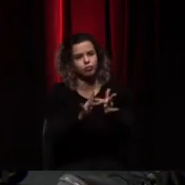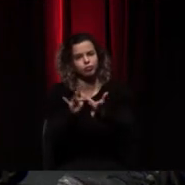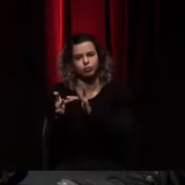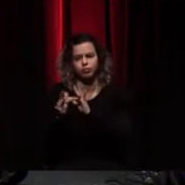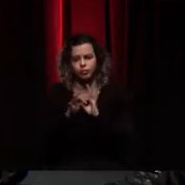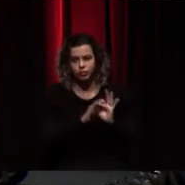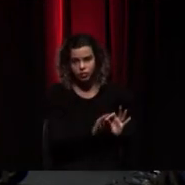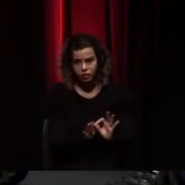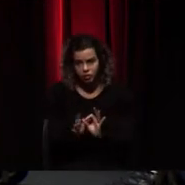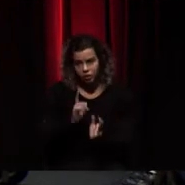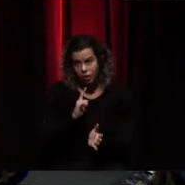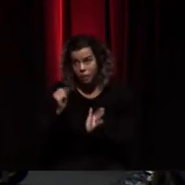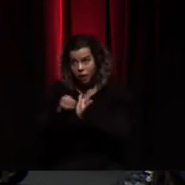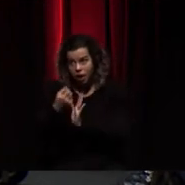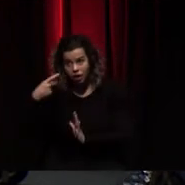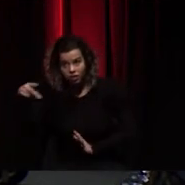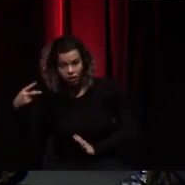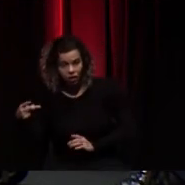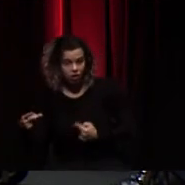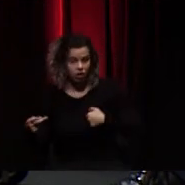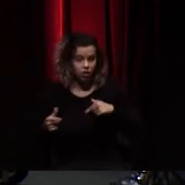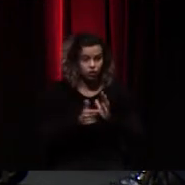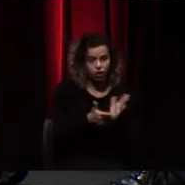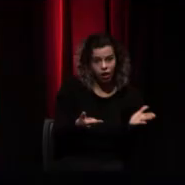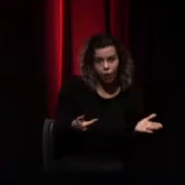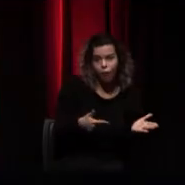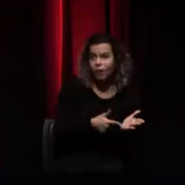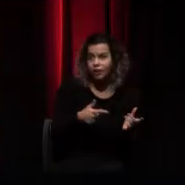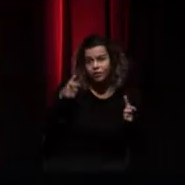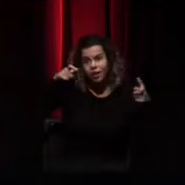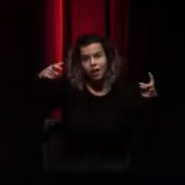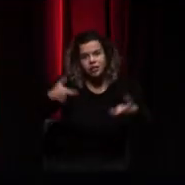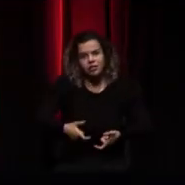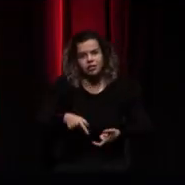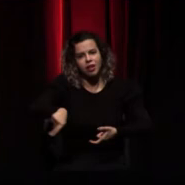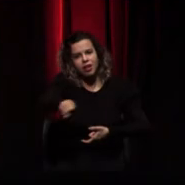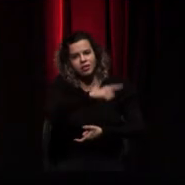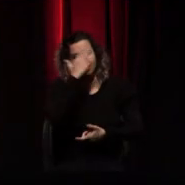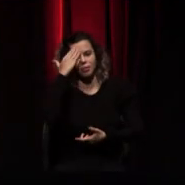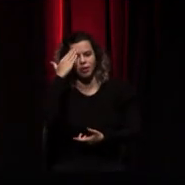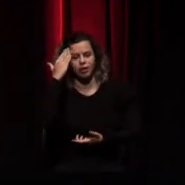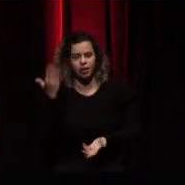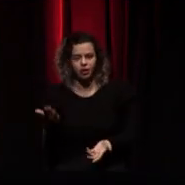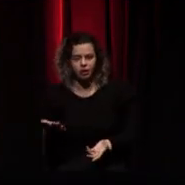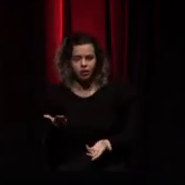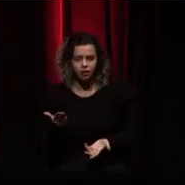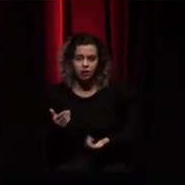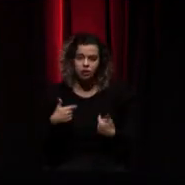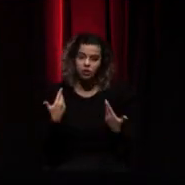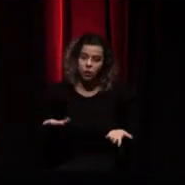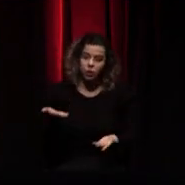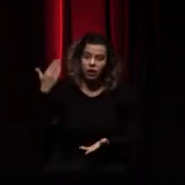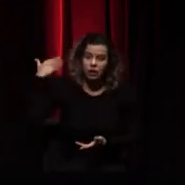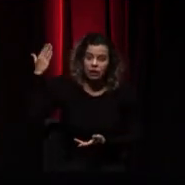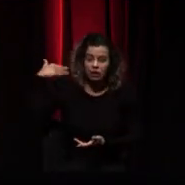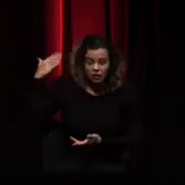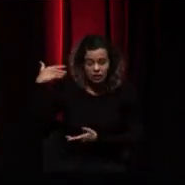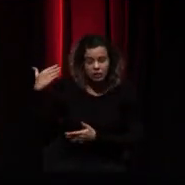This is both for the brand and the press organ. In the past some brands tried